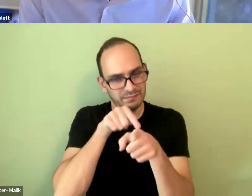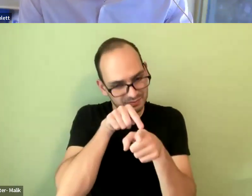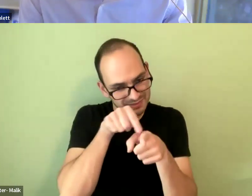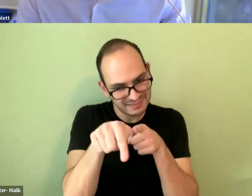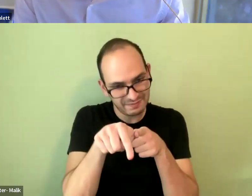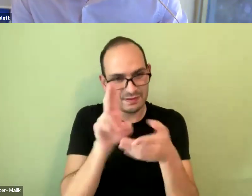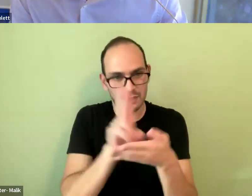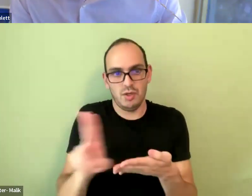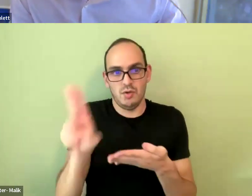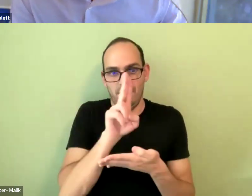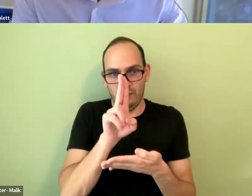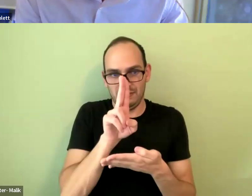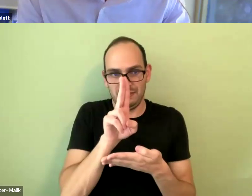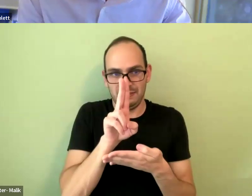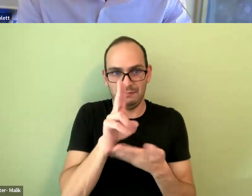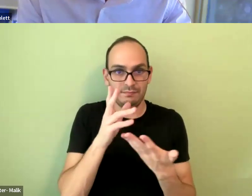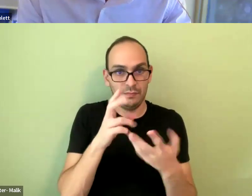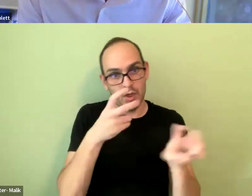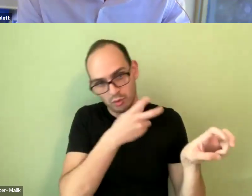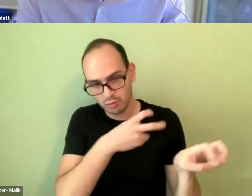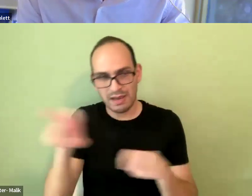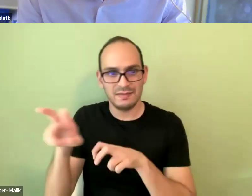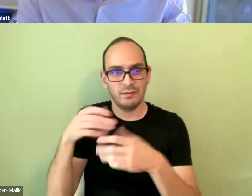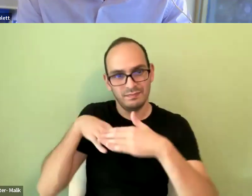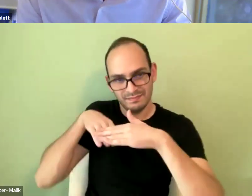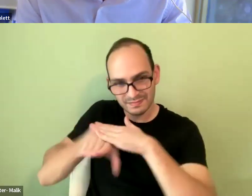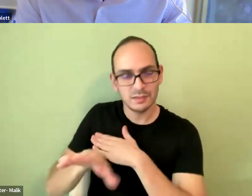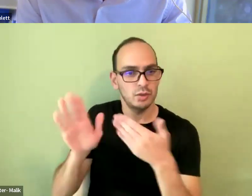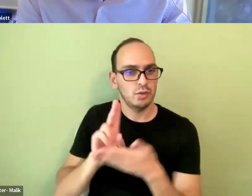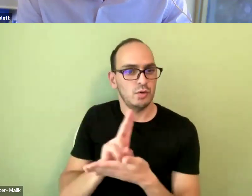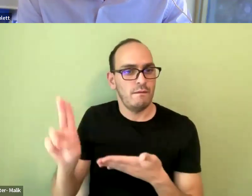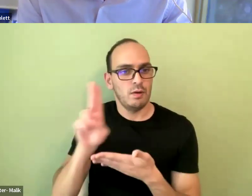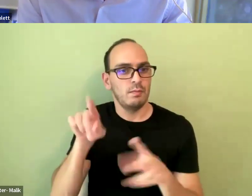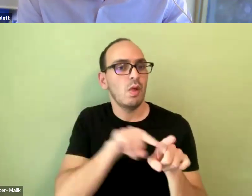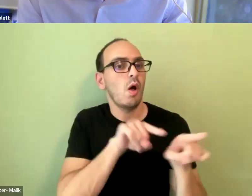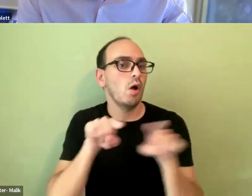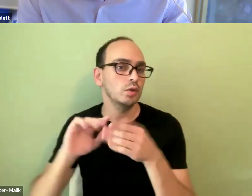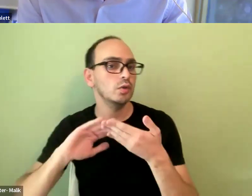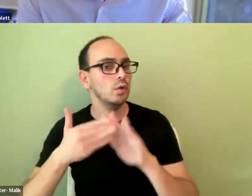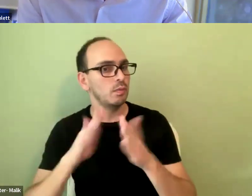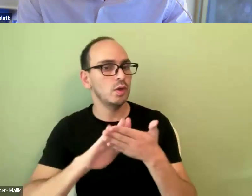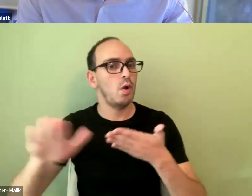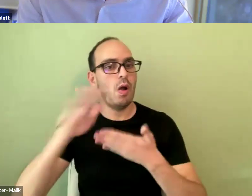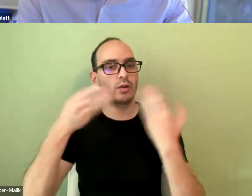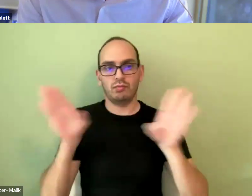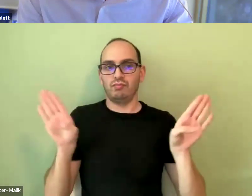university and transfers into that university but also looking at community college transfer more broadly.